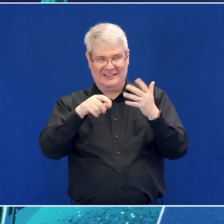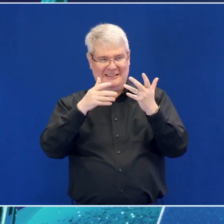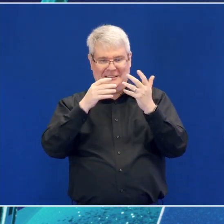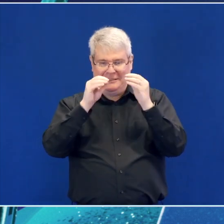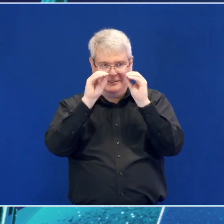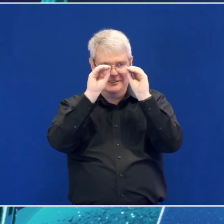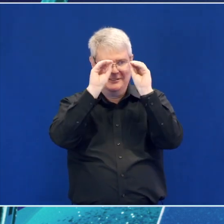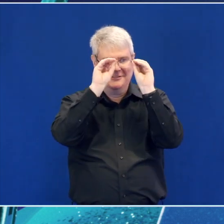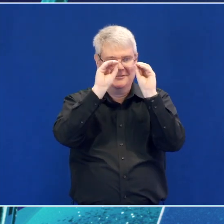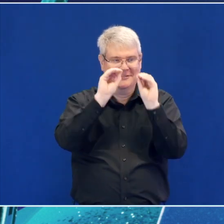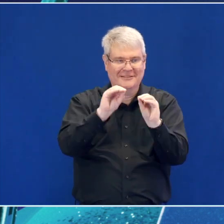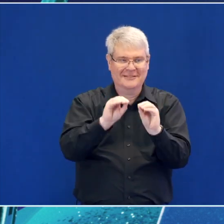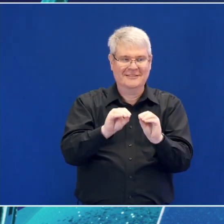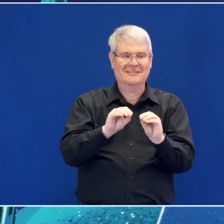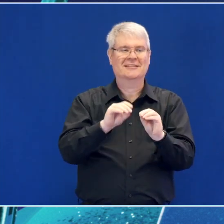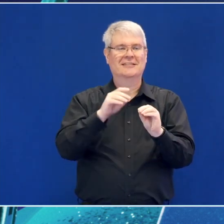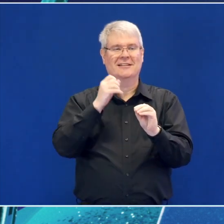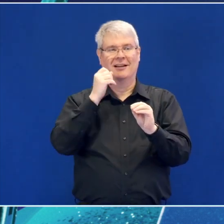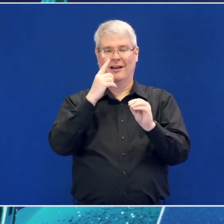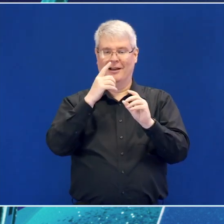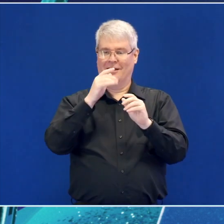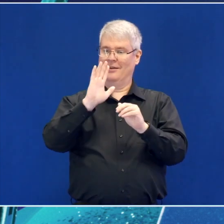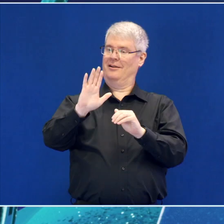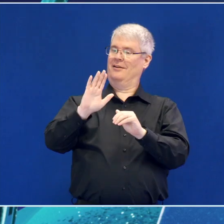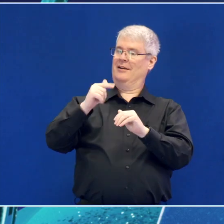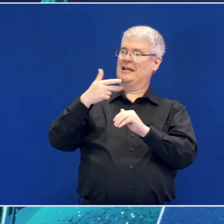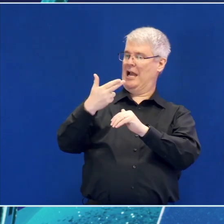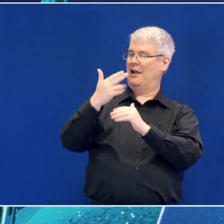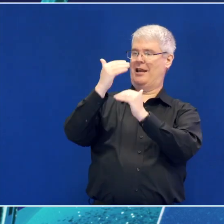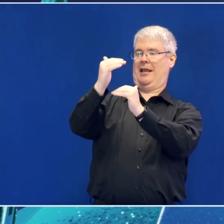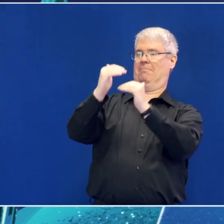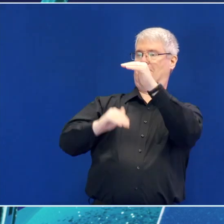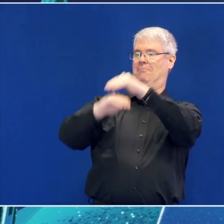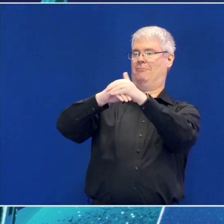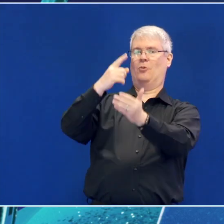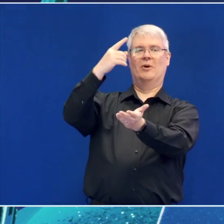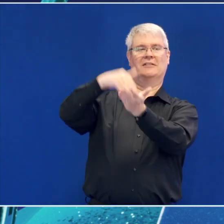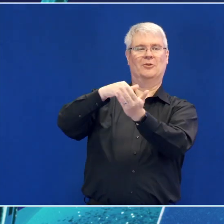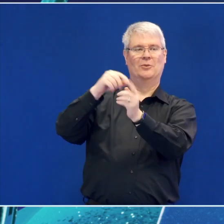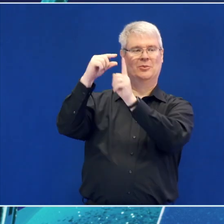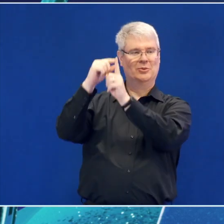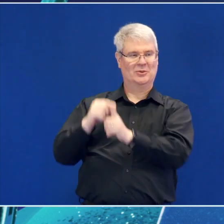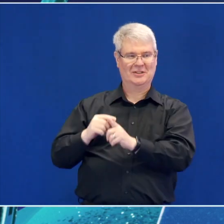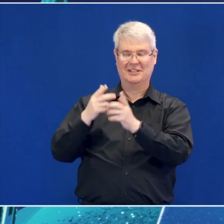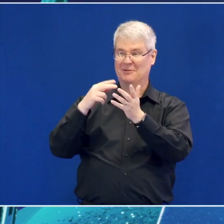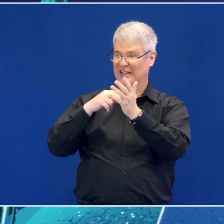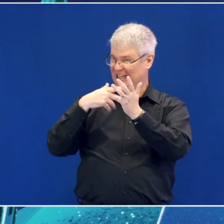Well, one thing is the work that Eric did building our agent leveraged years